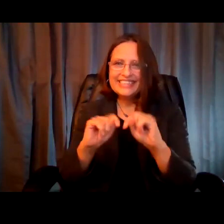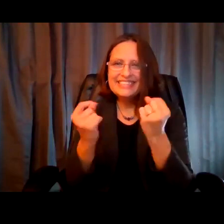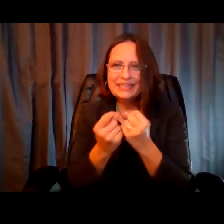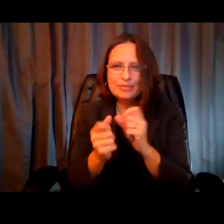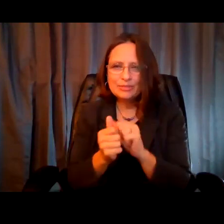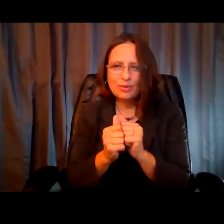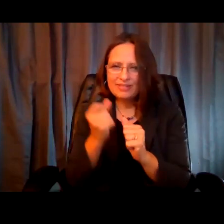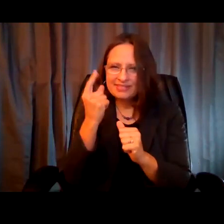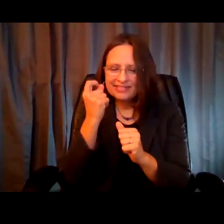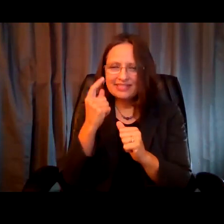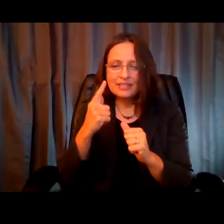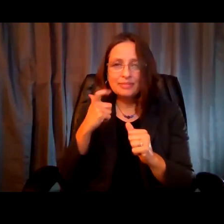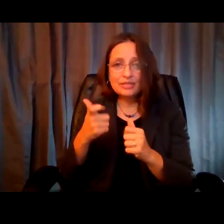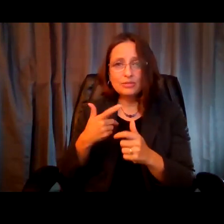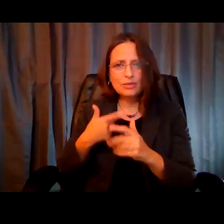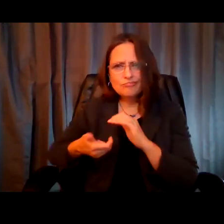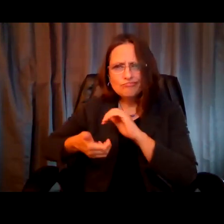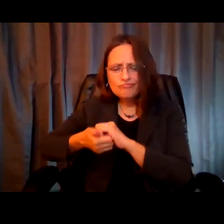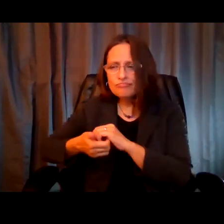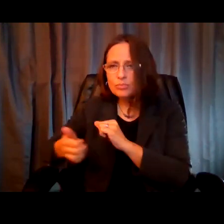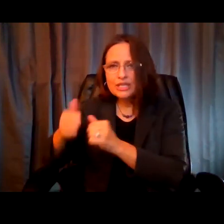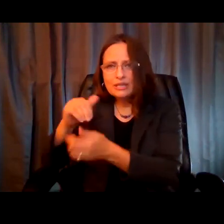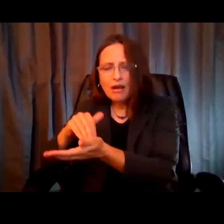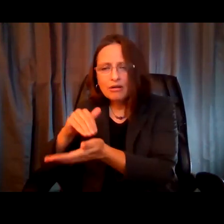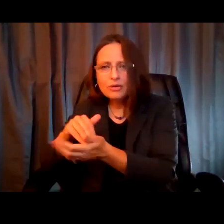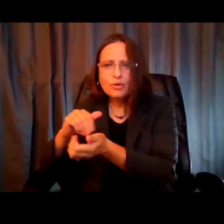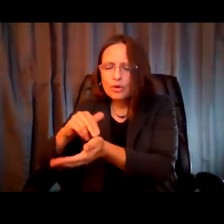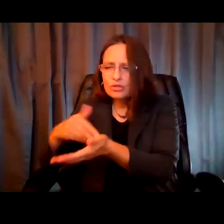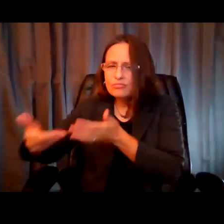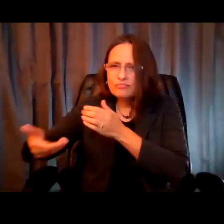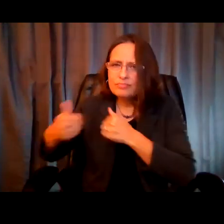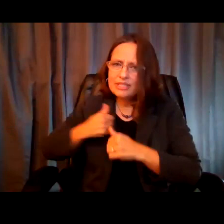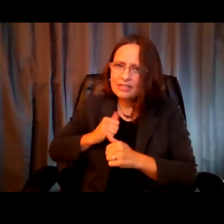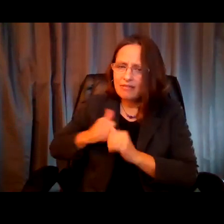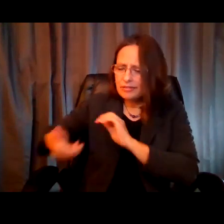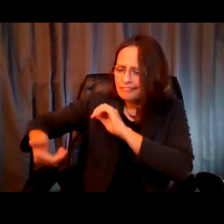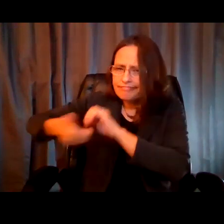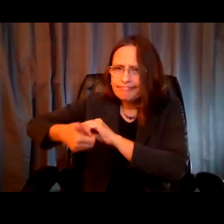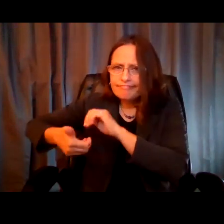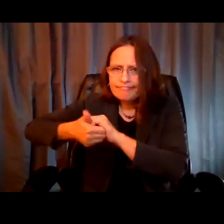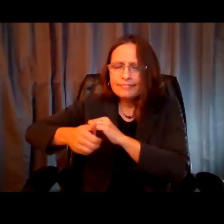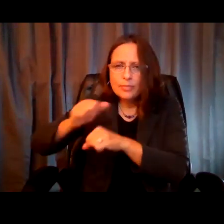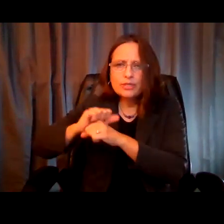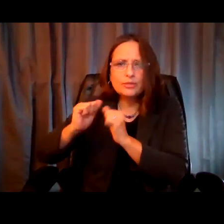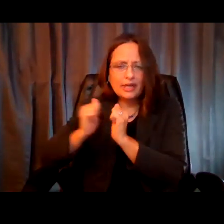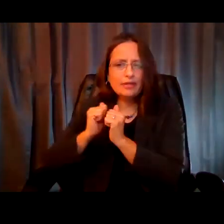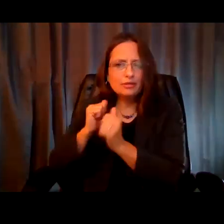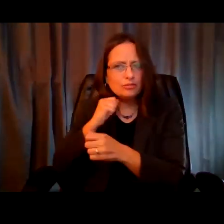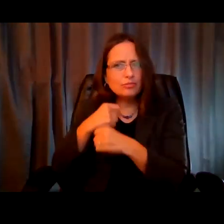about two weeks before your appointment. Ask which team member can help you, you can also